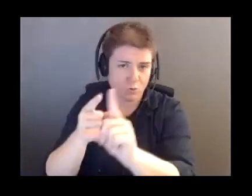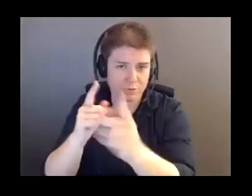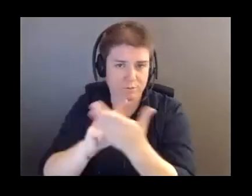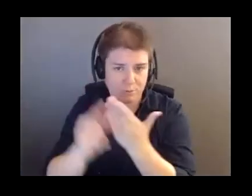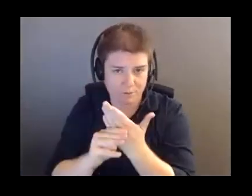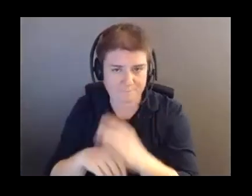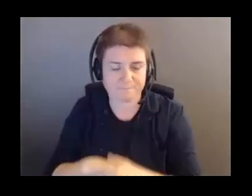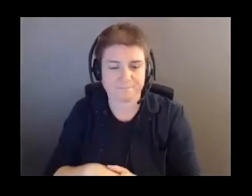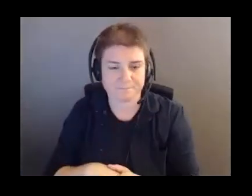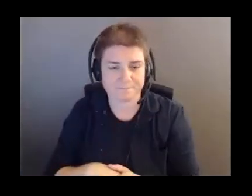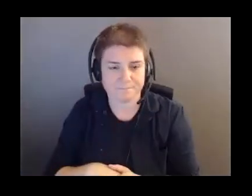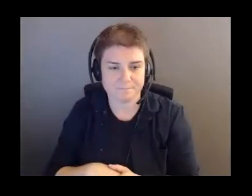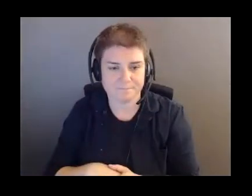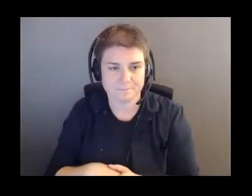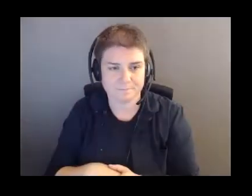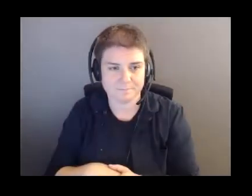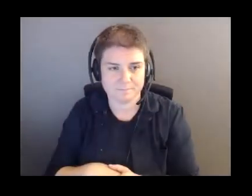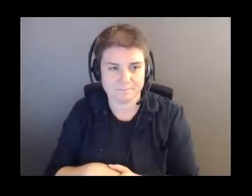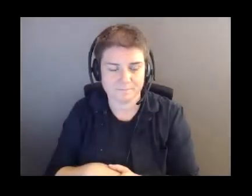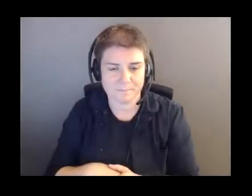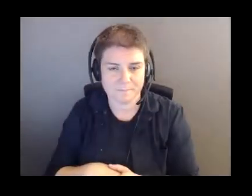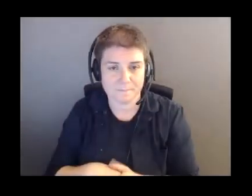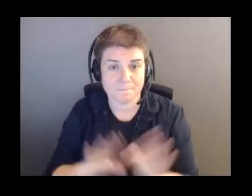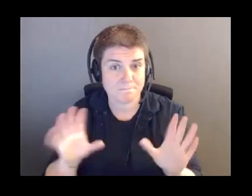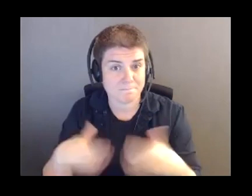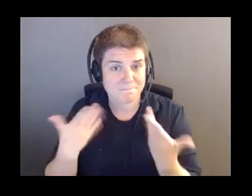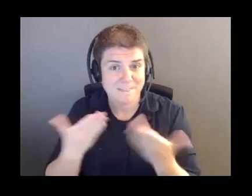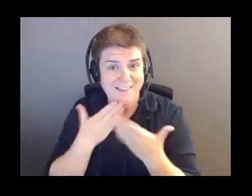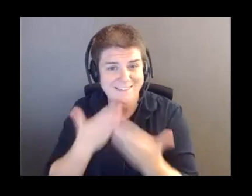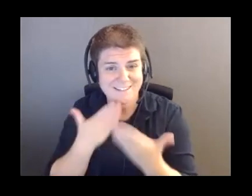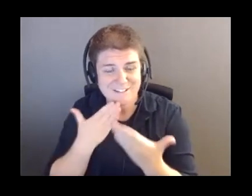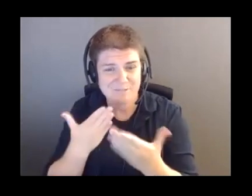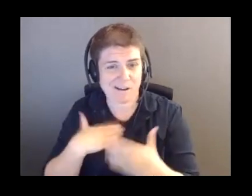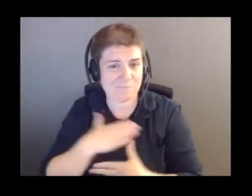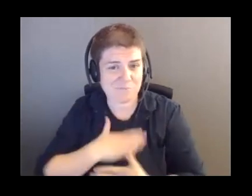So, with that, I'd just like to say thanks. I really appreciate your time with me this